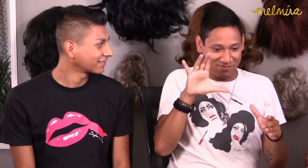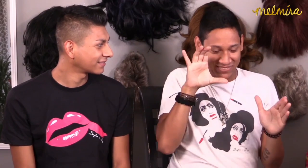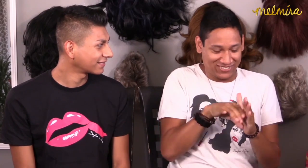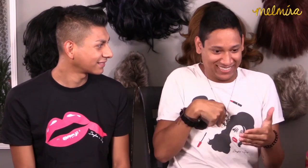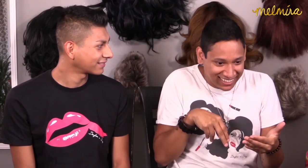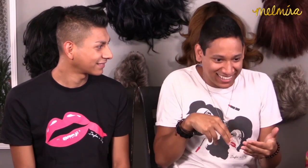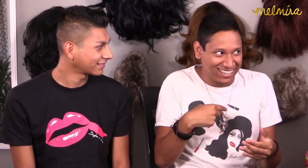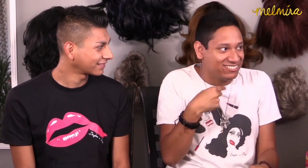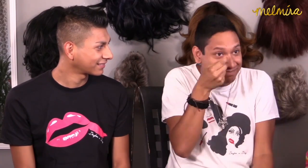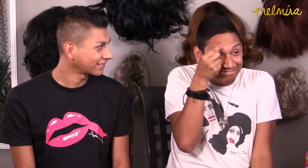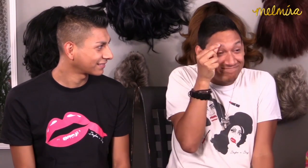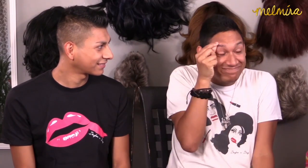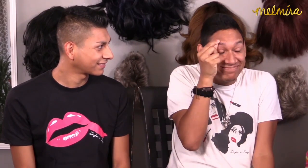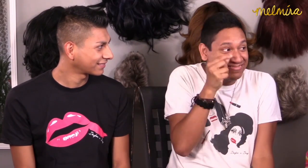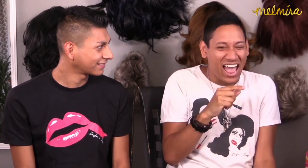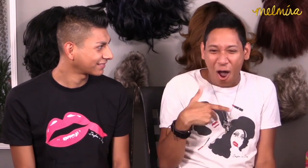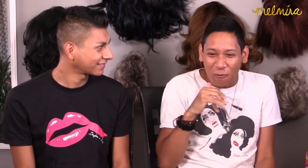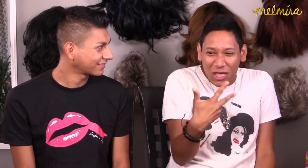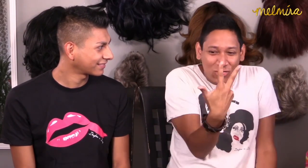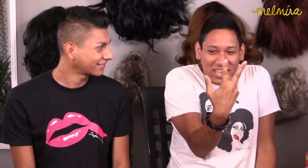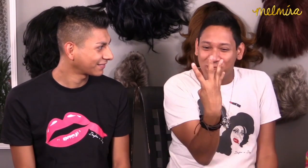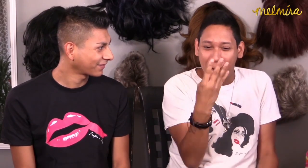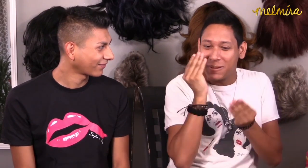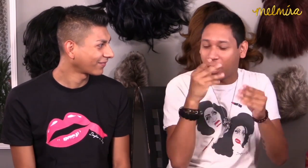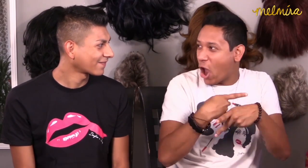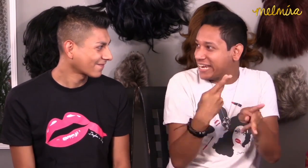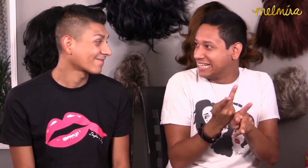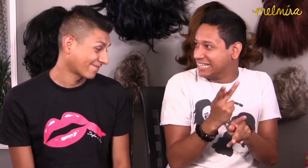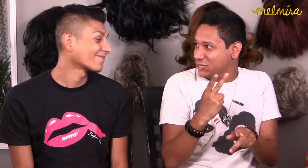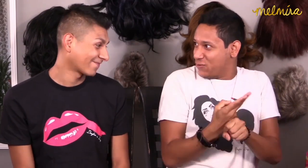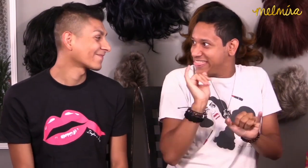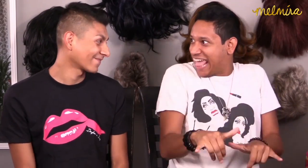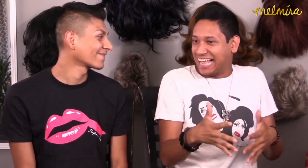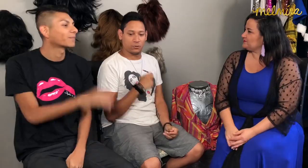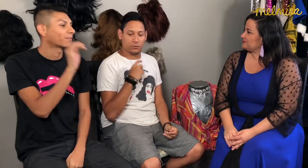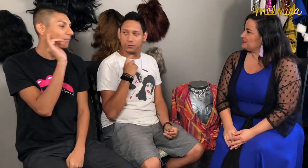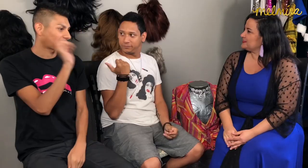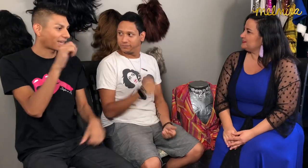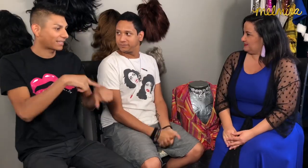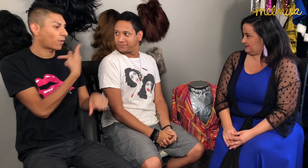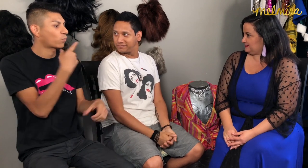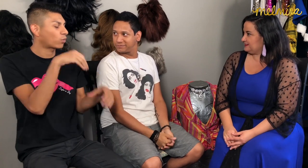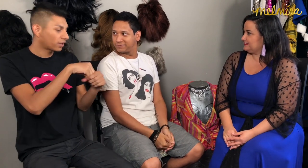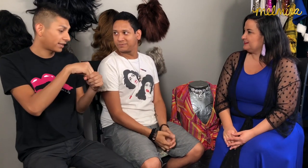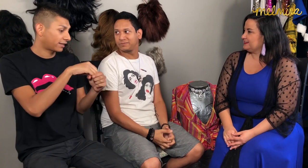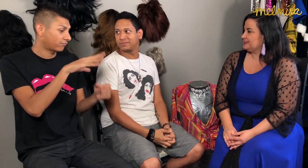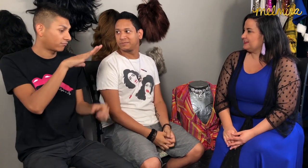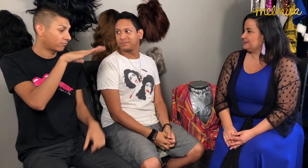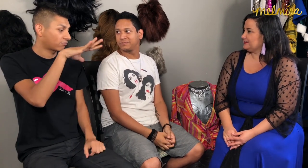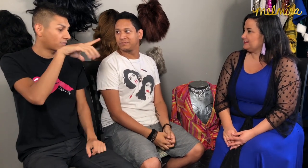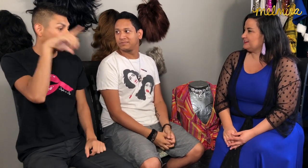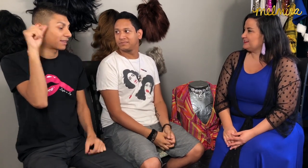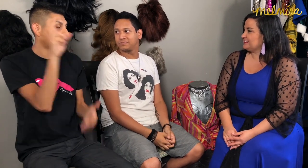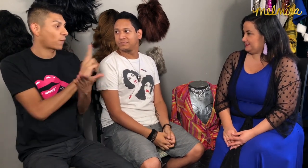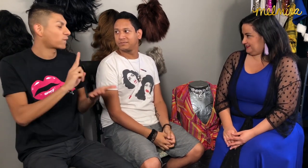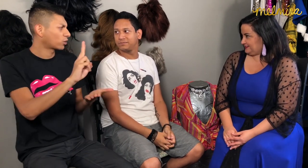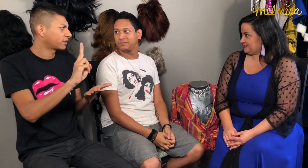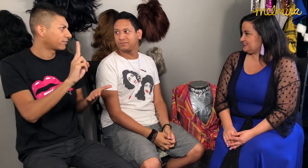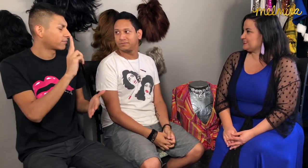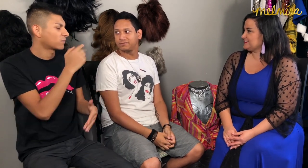and more showy, but in that picture, I'm now like that was simple, I had 3 or 4 makeup products. During that time, we were enrolled at Gallaudet and we